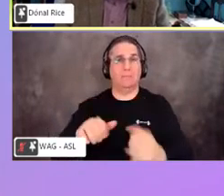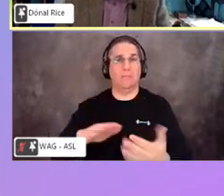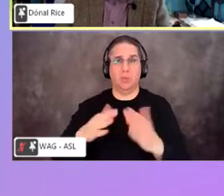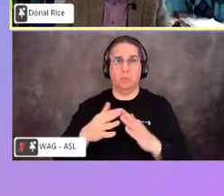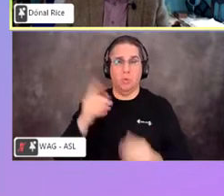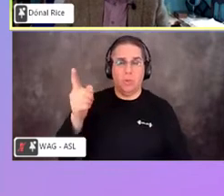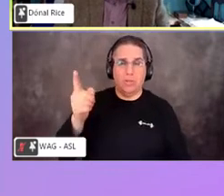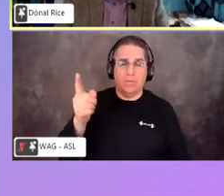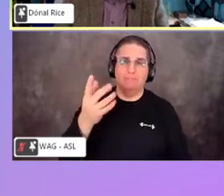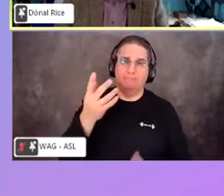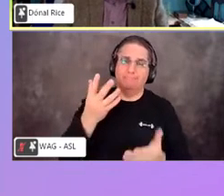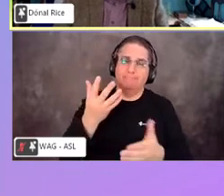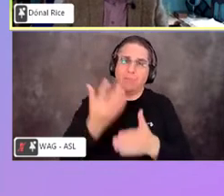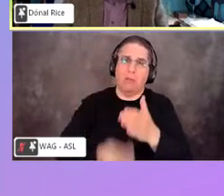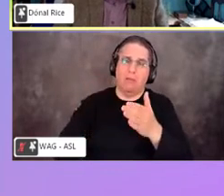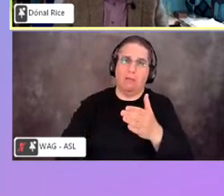explained to earlier today, is a little bit of a sad day